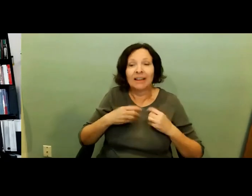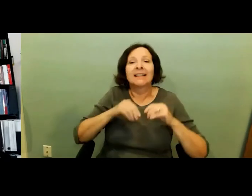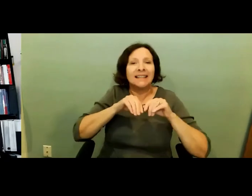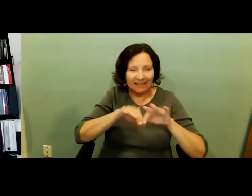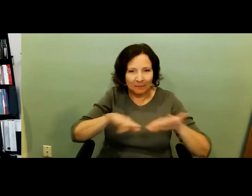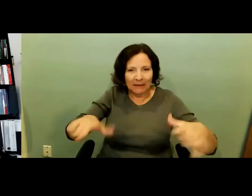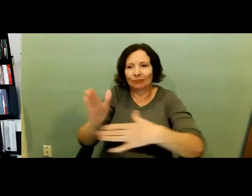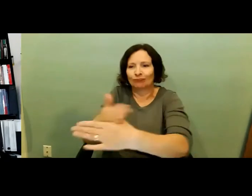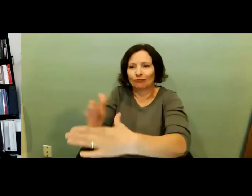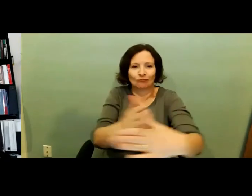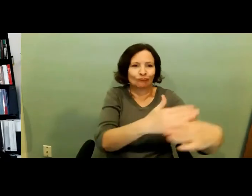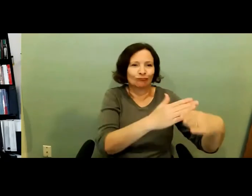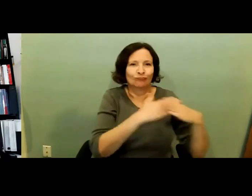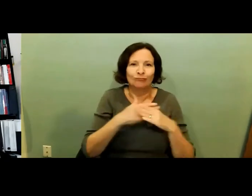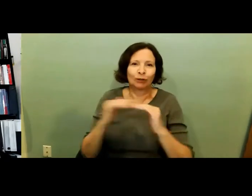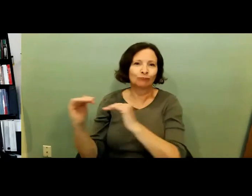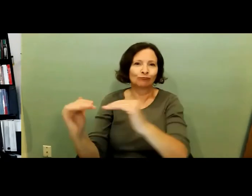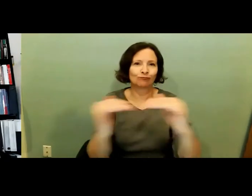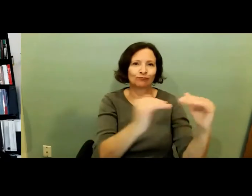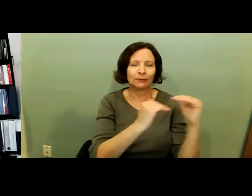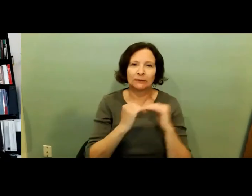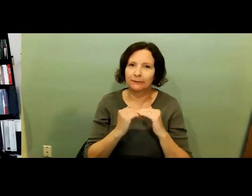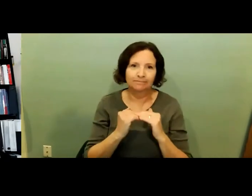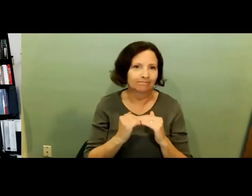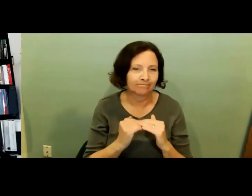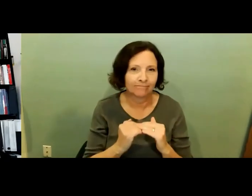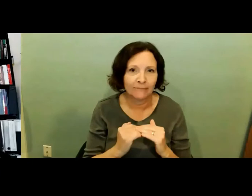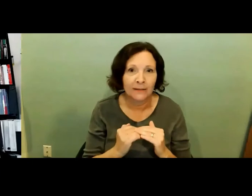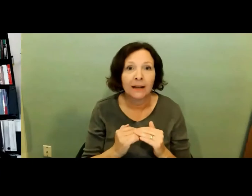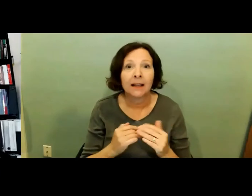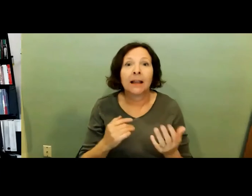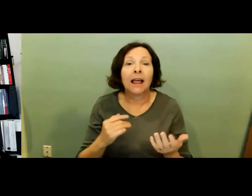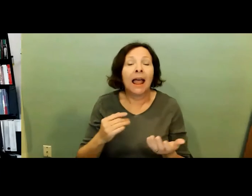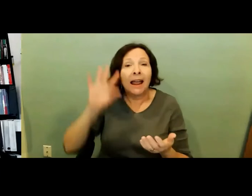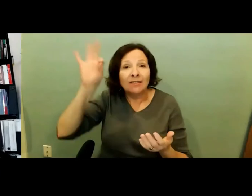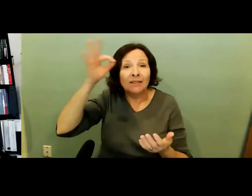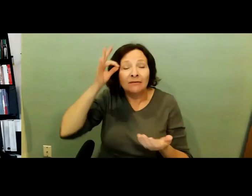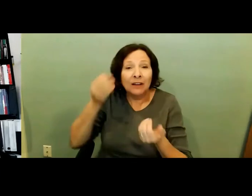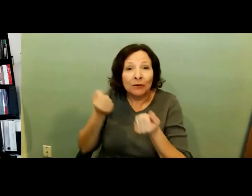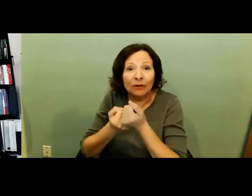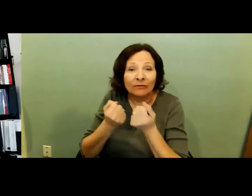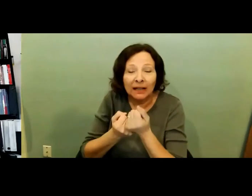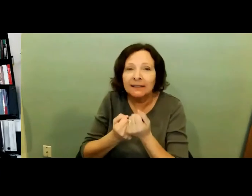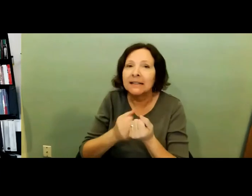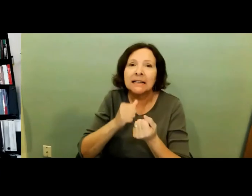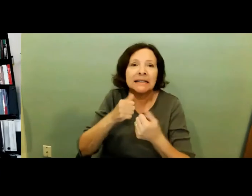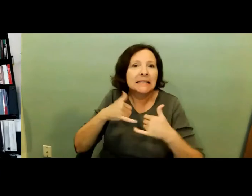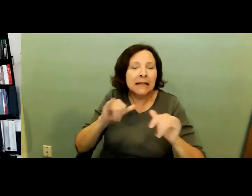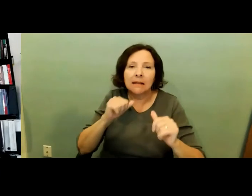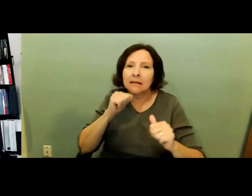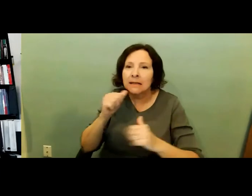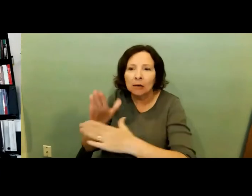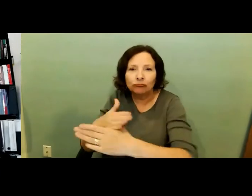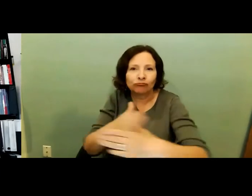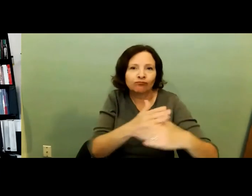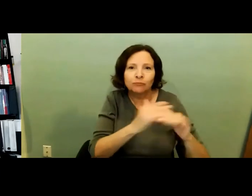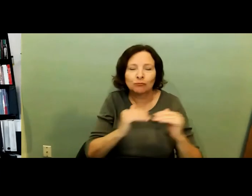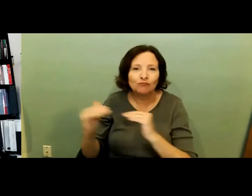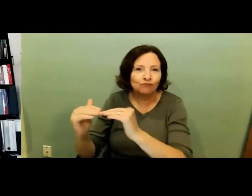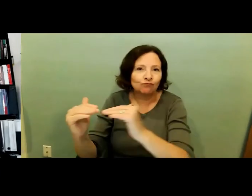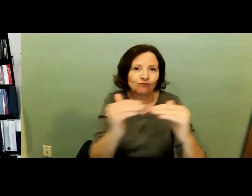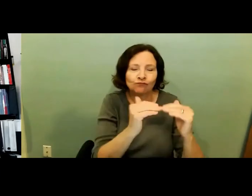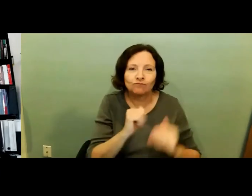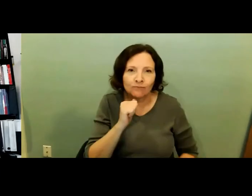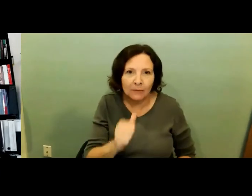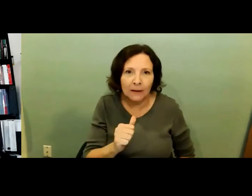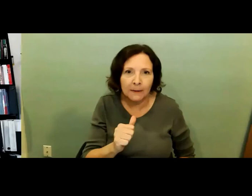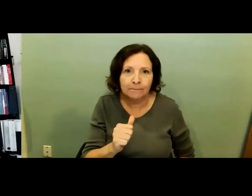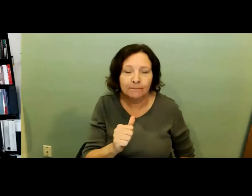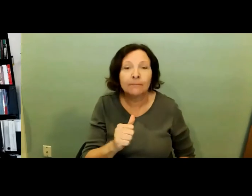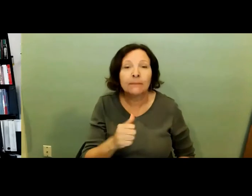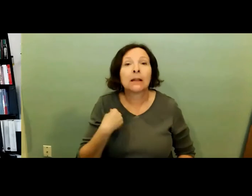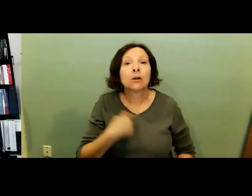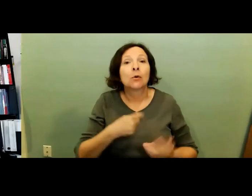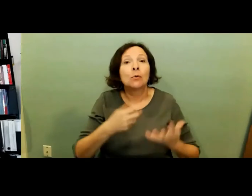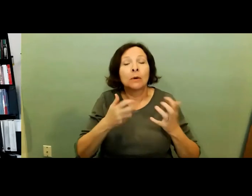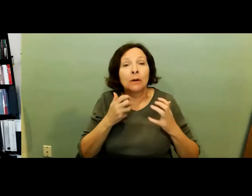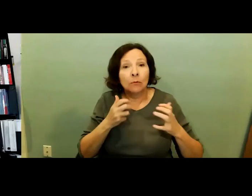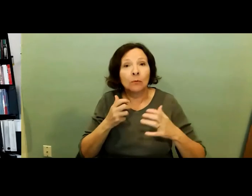Institution for student success often reach a small number of students.